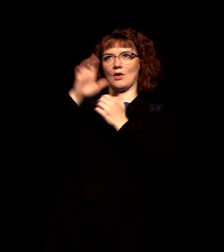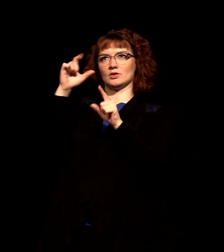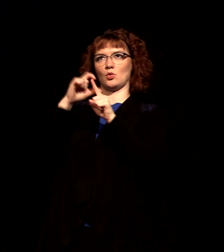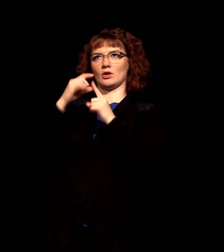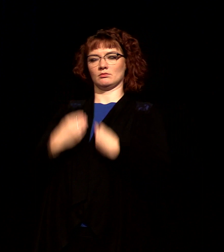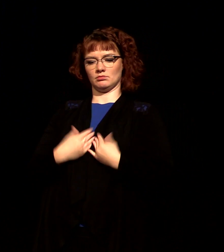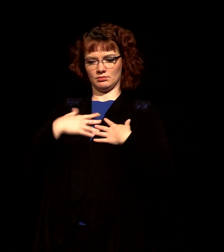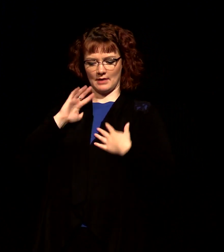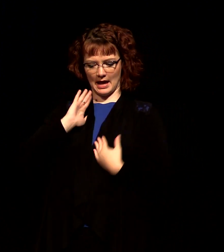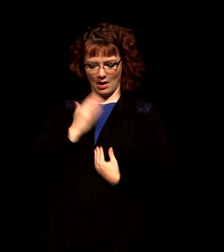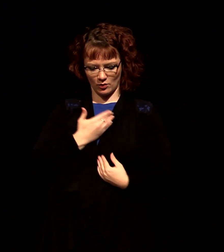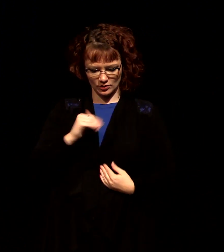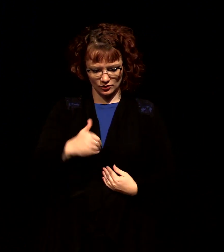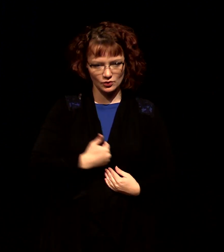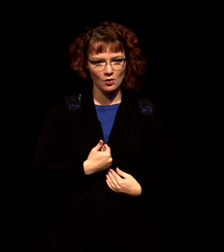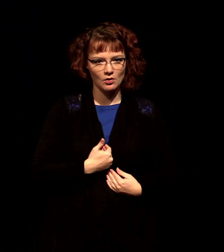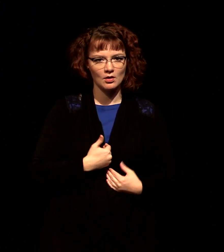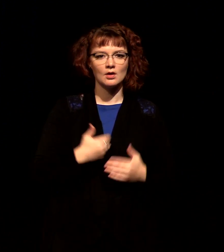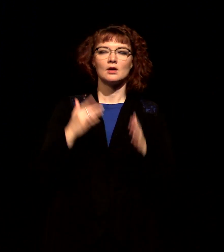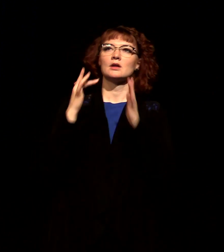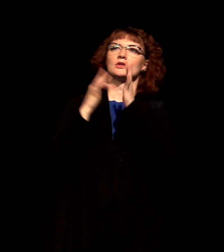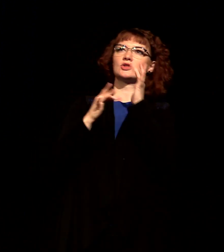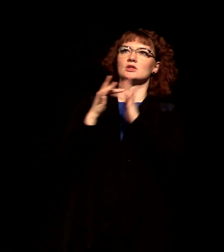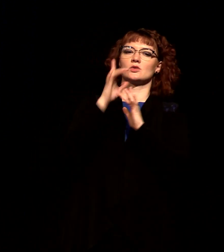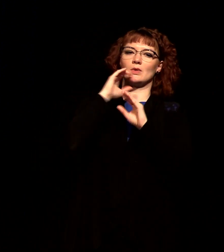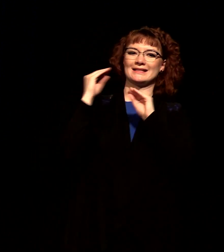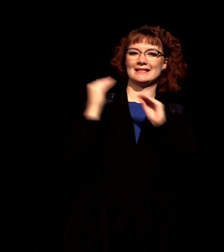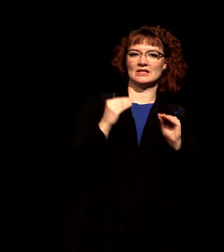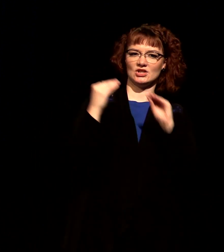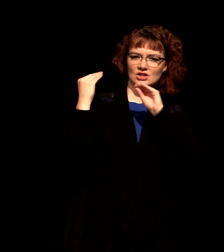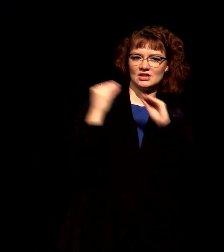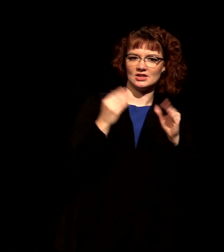we are reminded, as Jesus will teach over and over and over